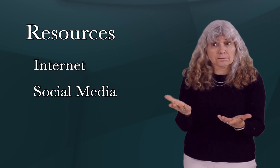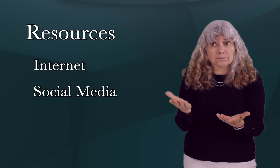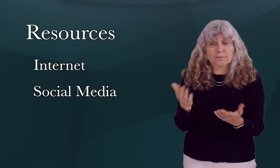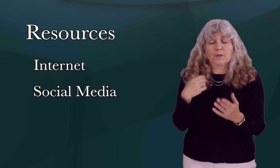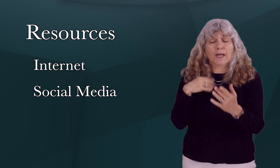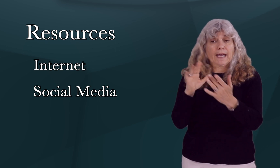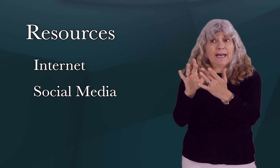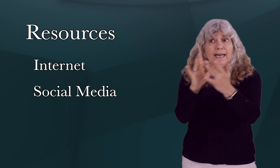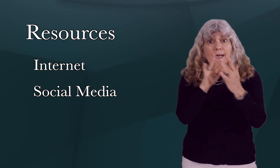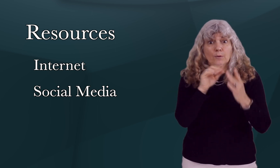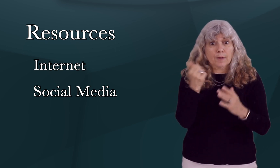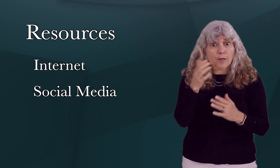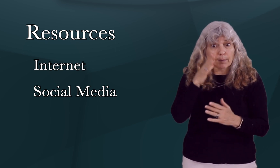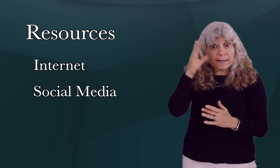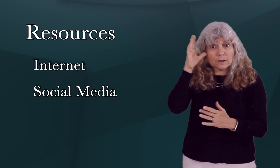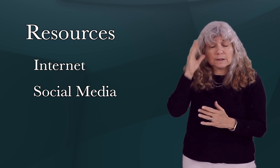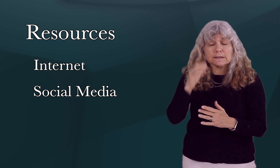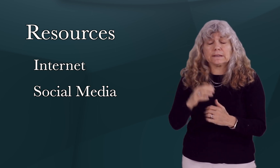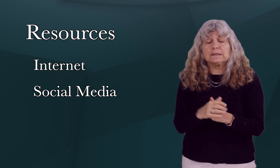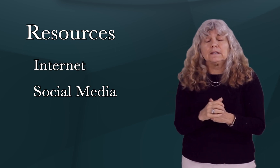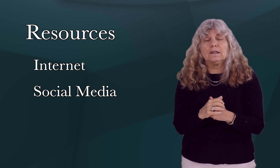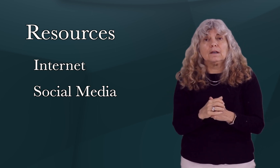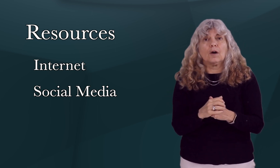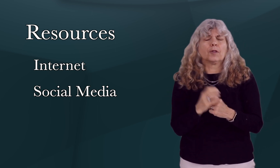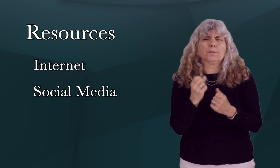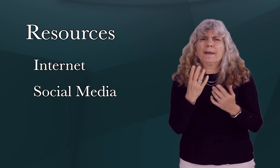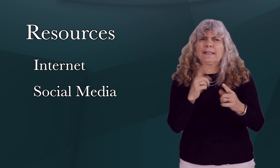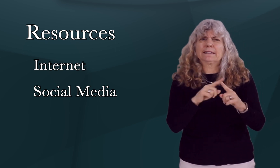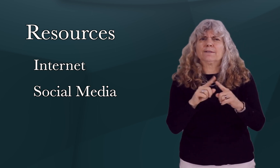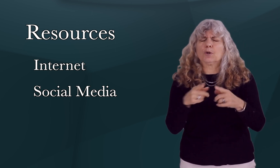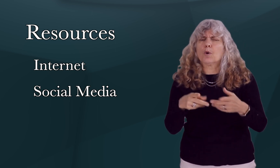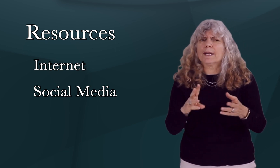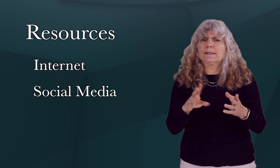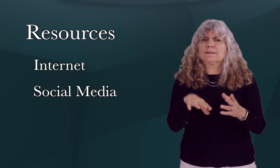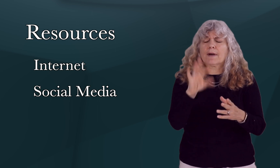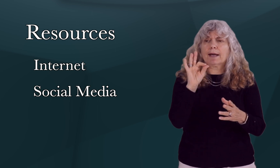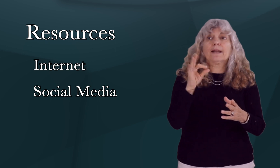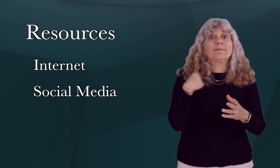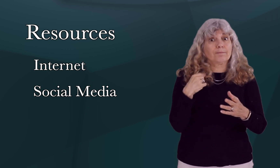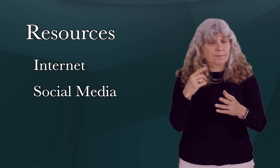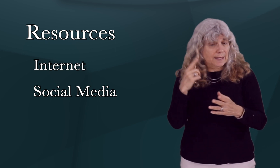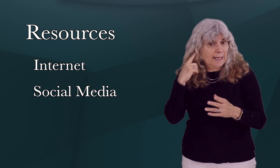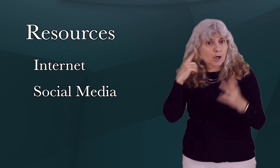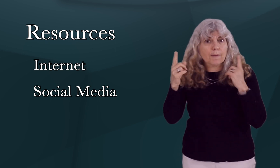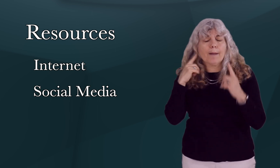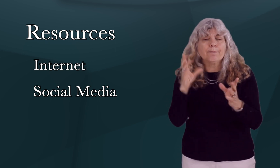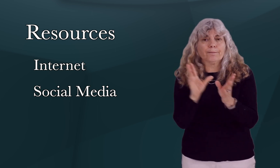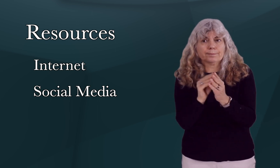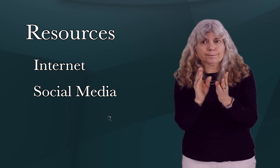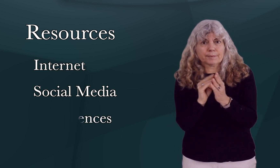where you can connect with other parents. Oh! There are many different ways to find information.